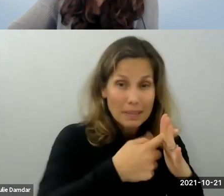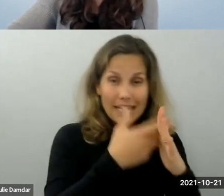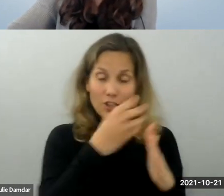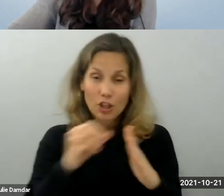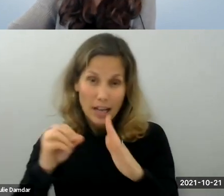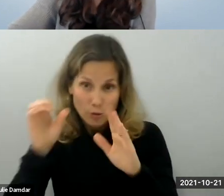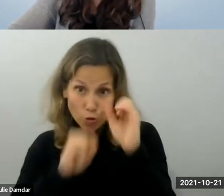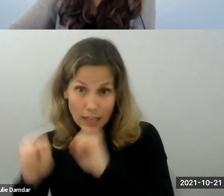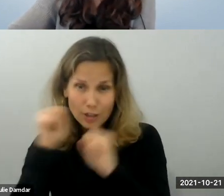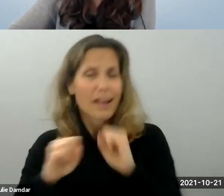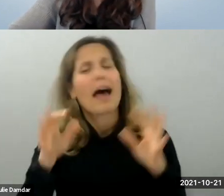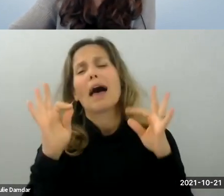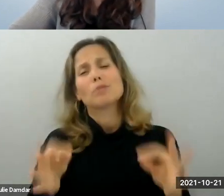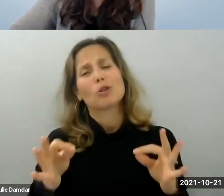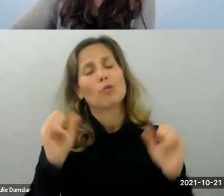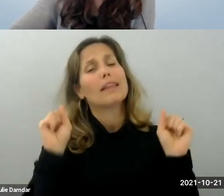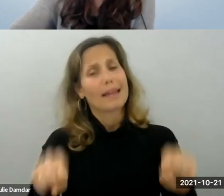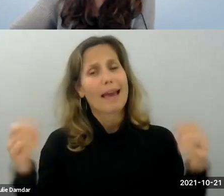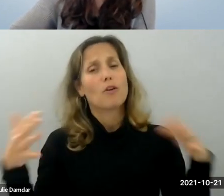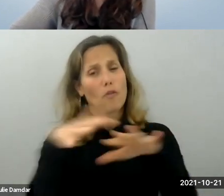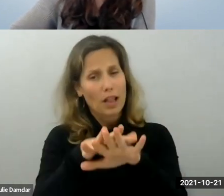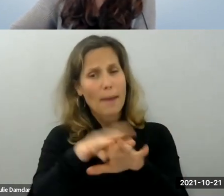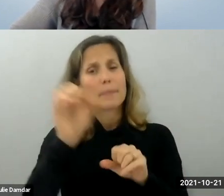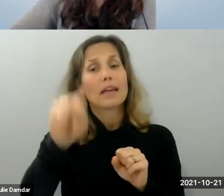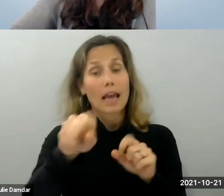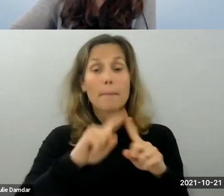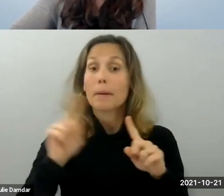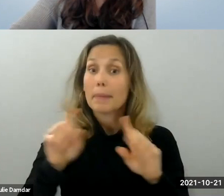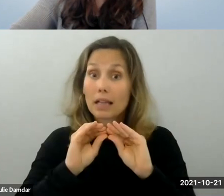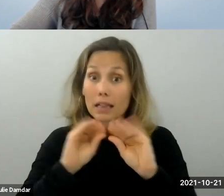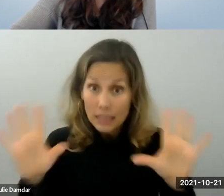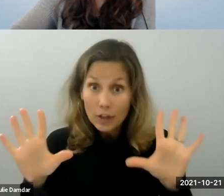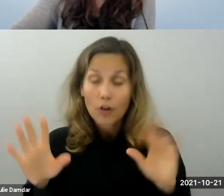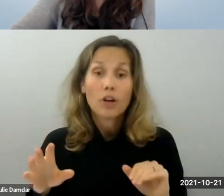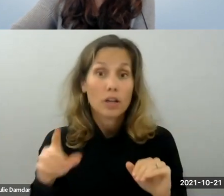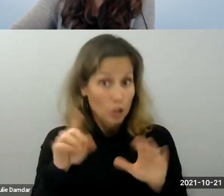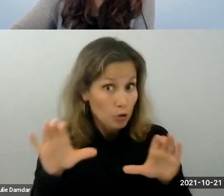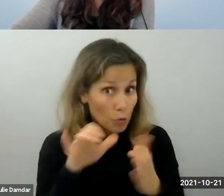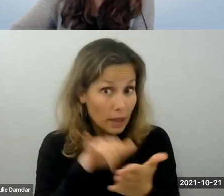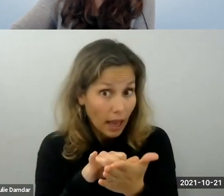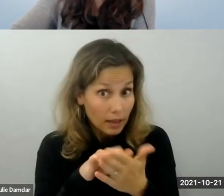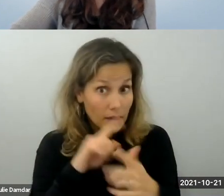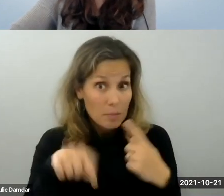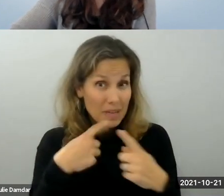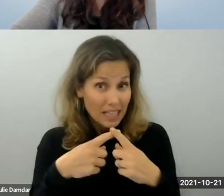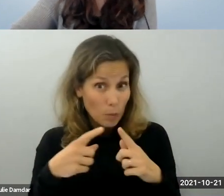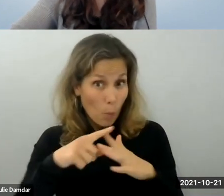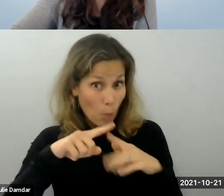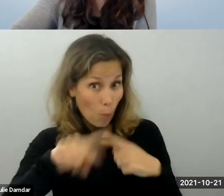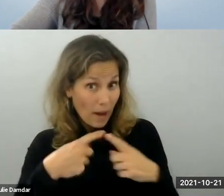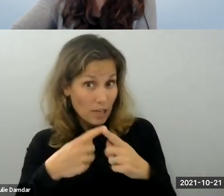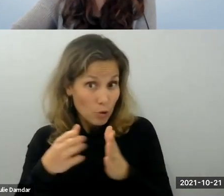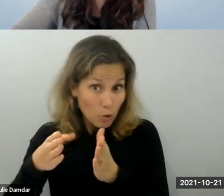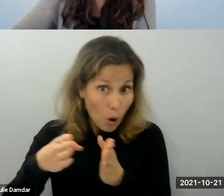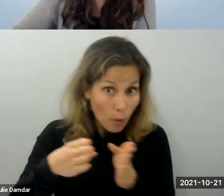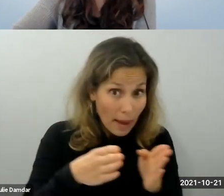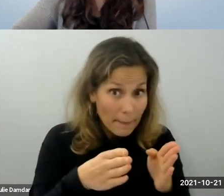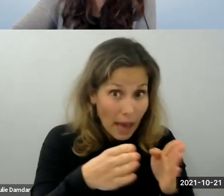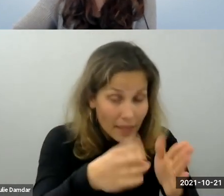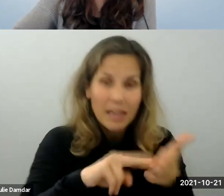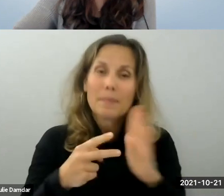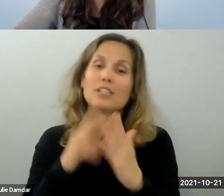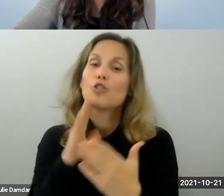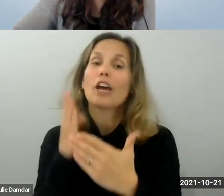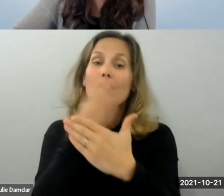Lisa Saldana (she/her/hers): And absolutely they can overlap just being really clear that that is what you are doing, because once you go down that path, that means that your intervention now cannot be.